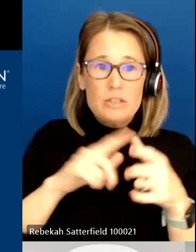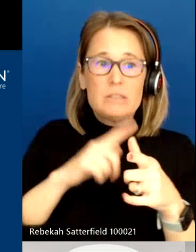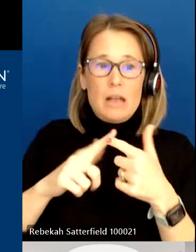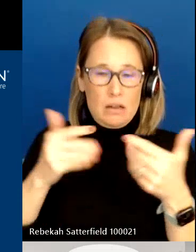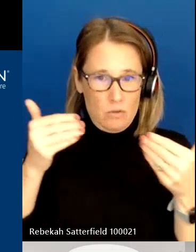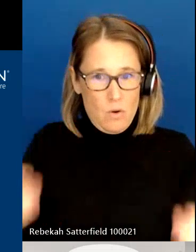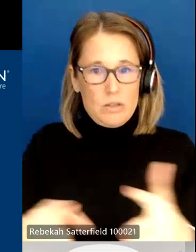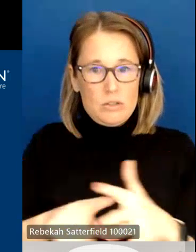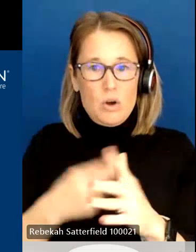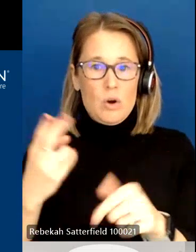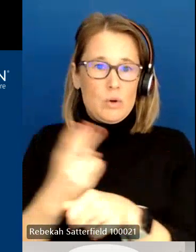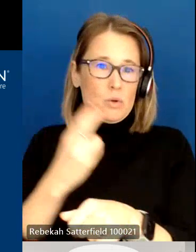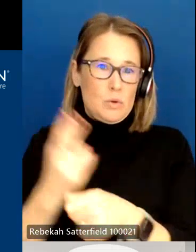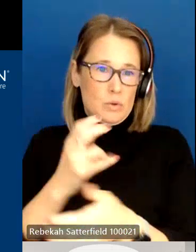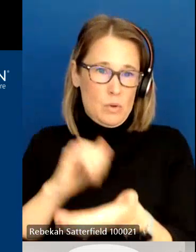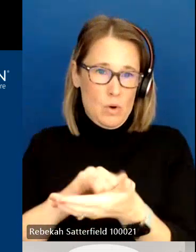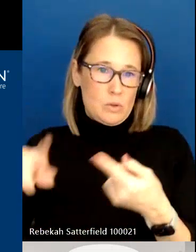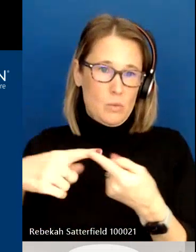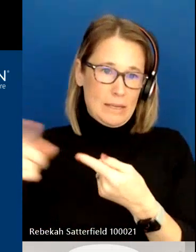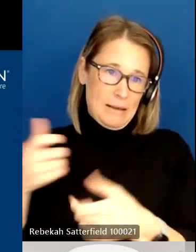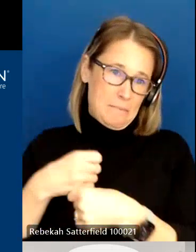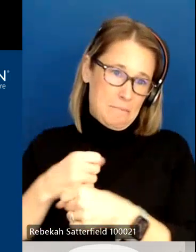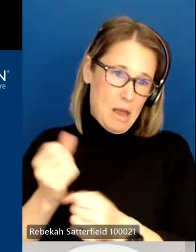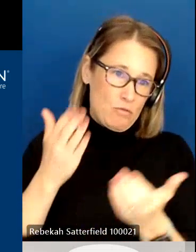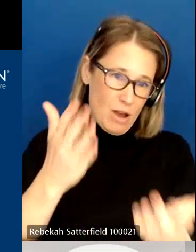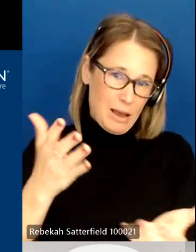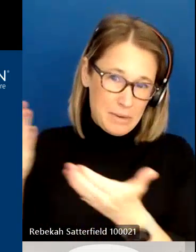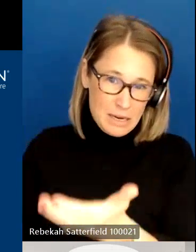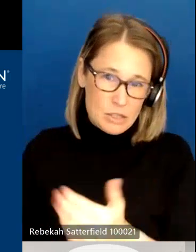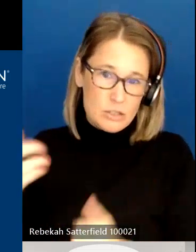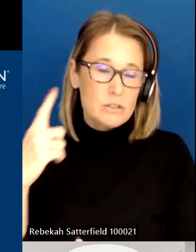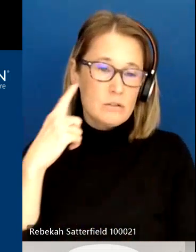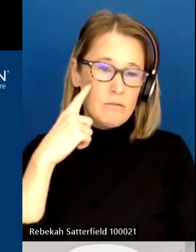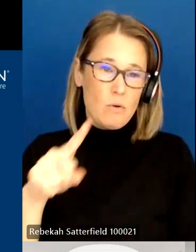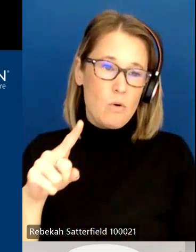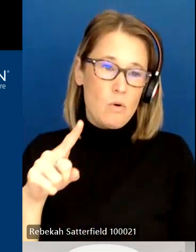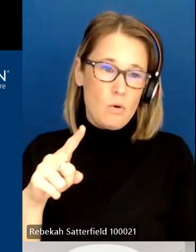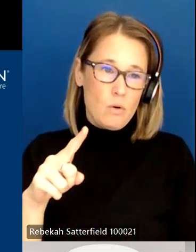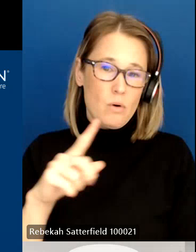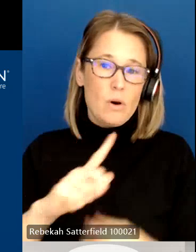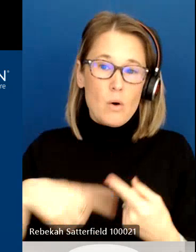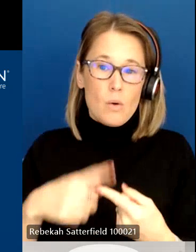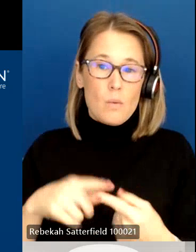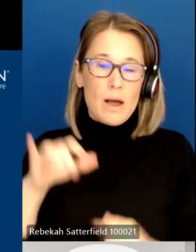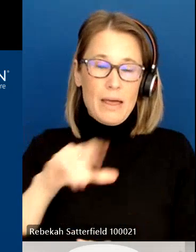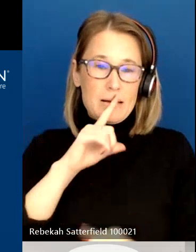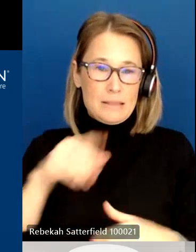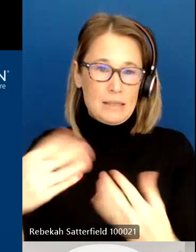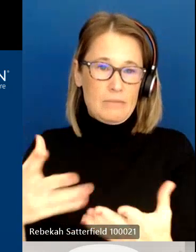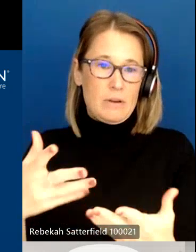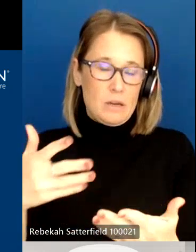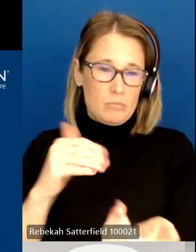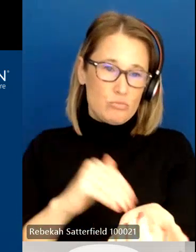when it's making recommendations when it is um when it is giving providers options when it's